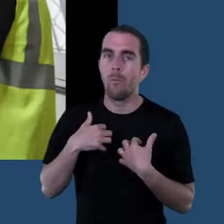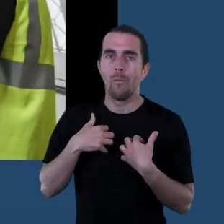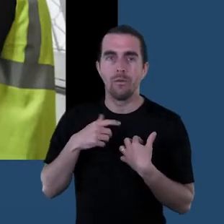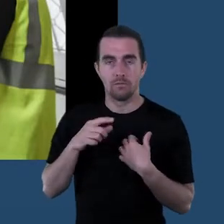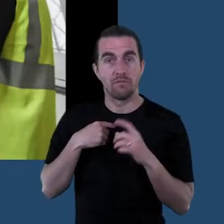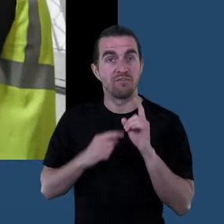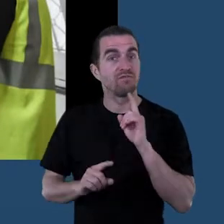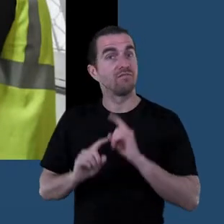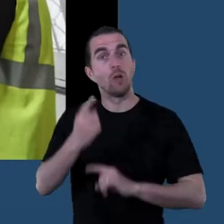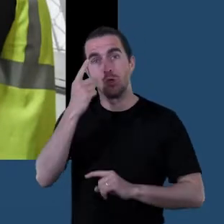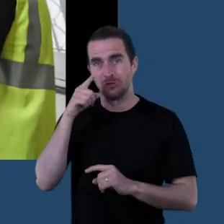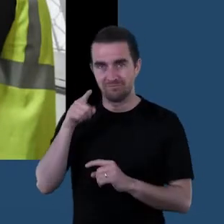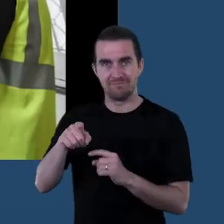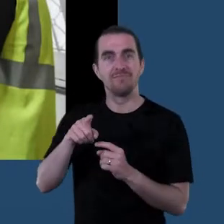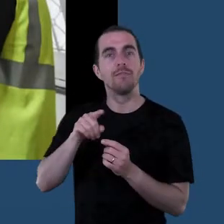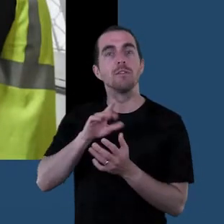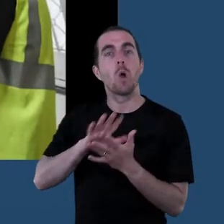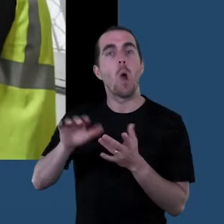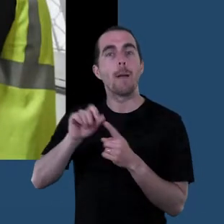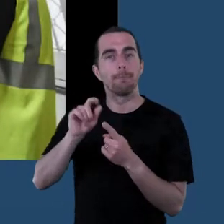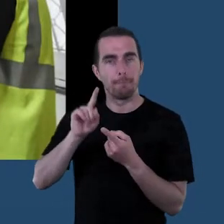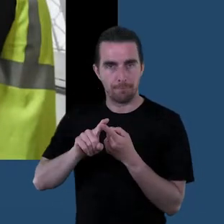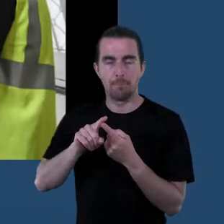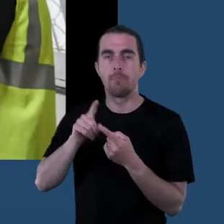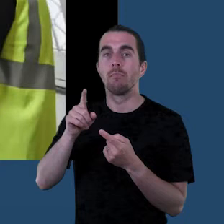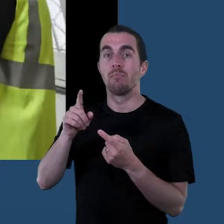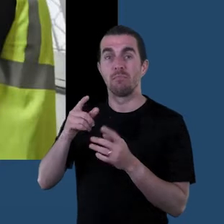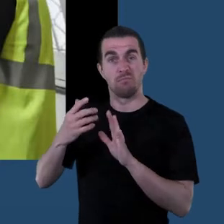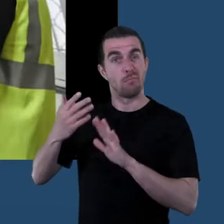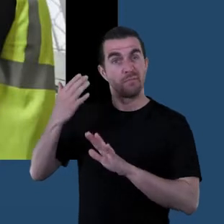was when we first took Hope down from where she was originally displayed